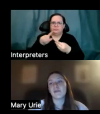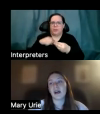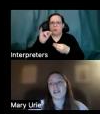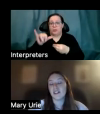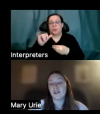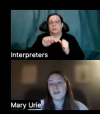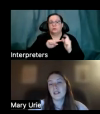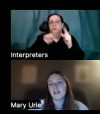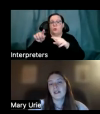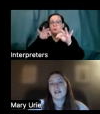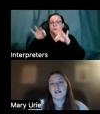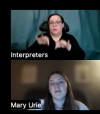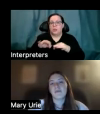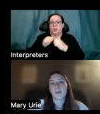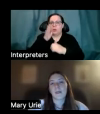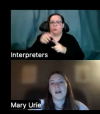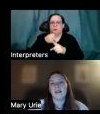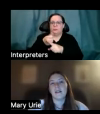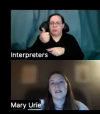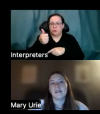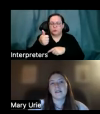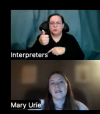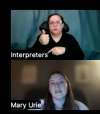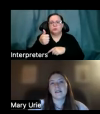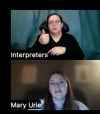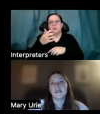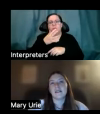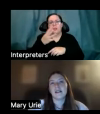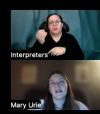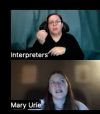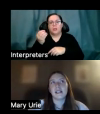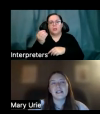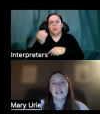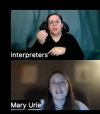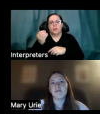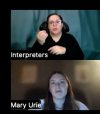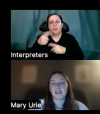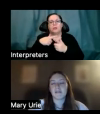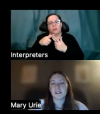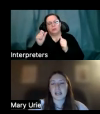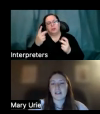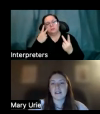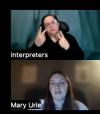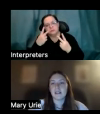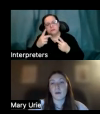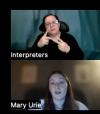would impact you. And then they can see, like firsthand someone